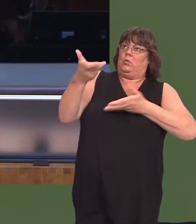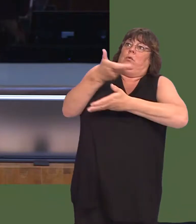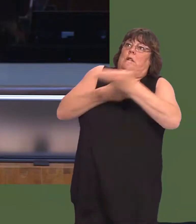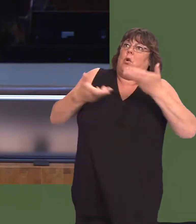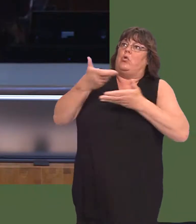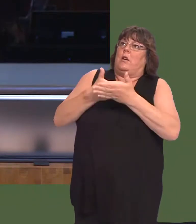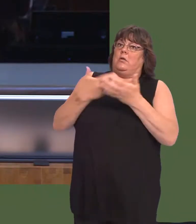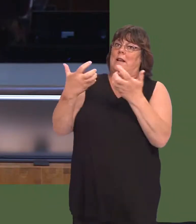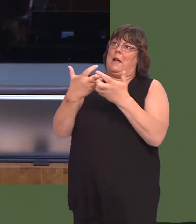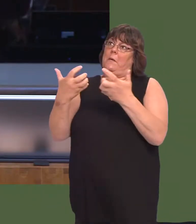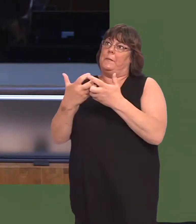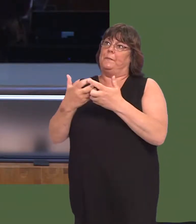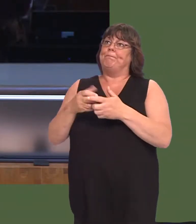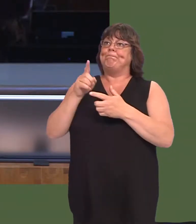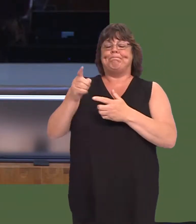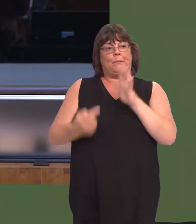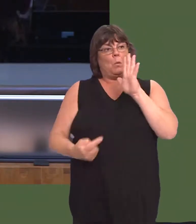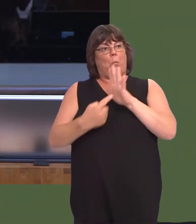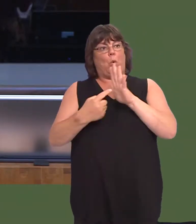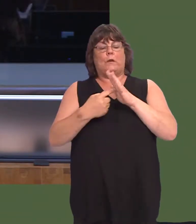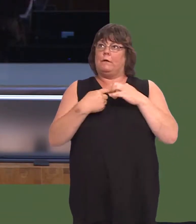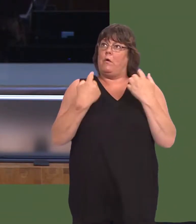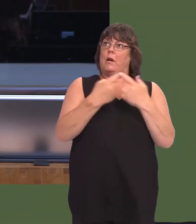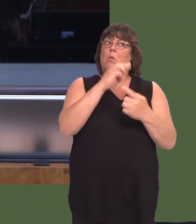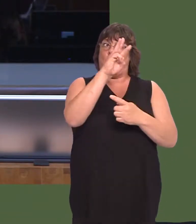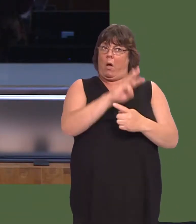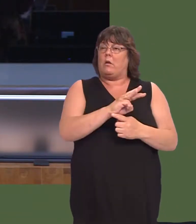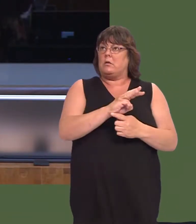importance of those negotiations to Wales is beyond doubt.